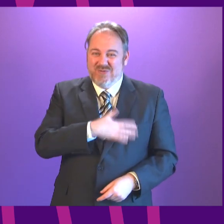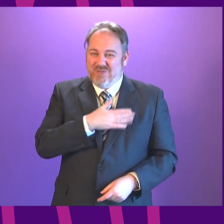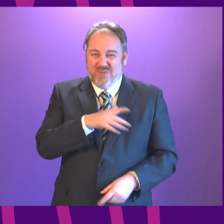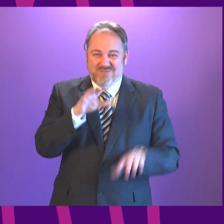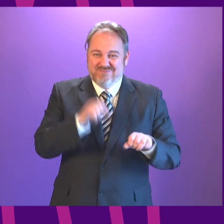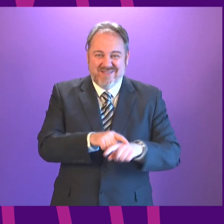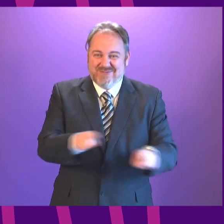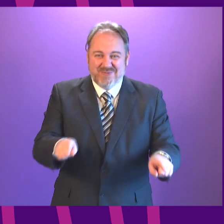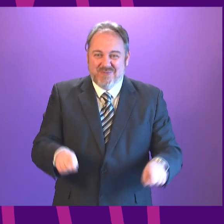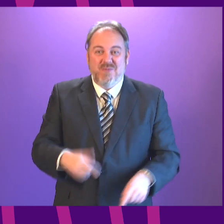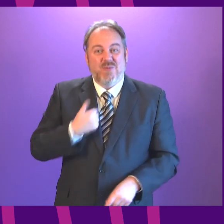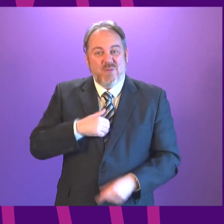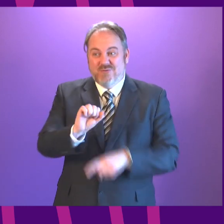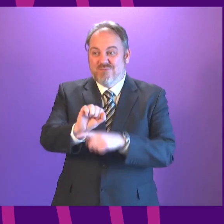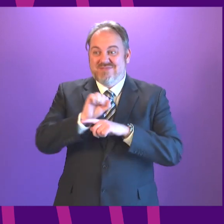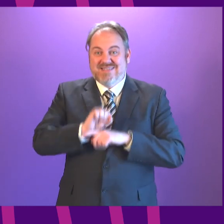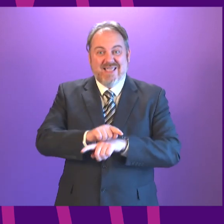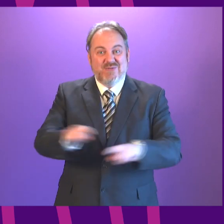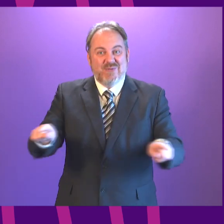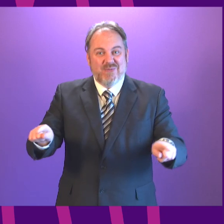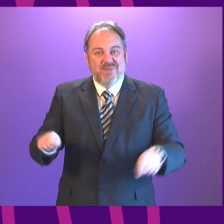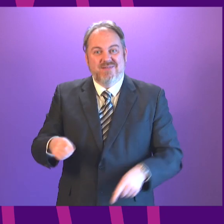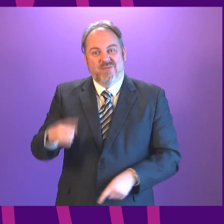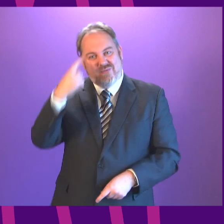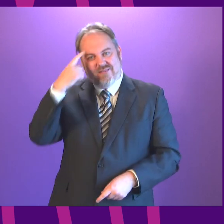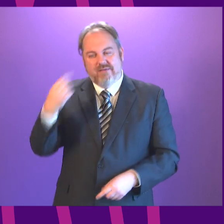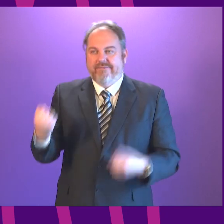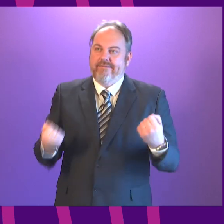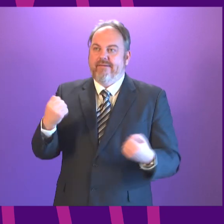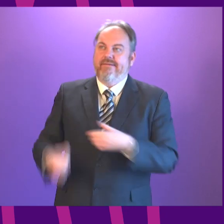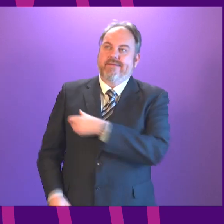I think that when we put on a seat belt when we get in a car these days, not many of us